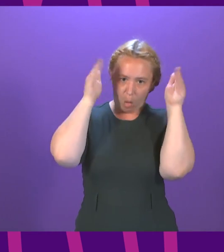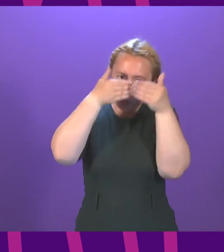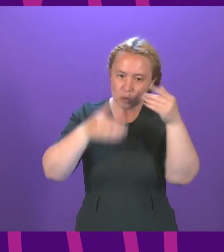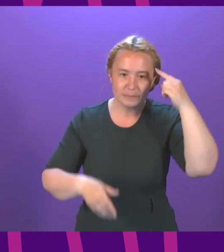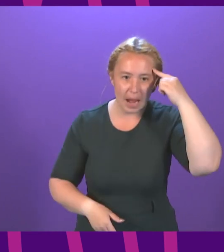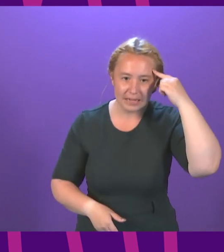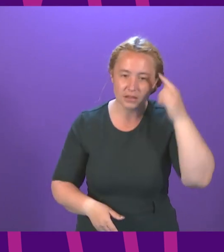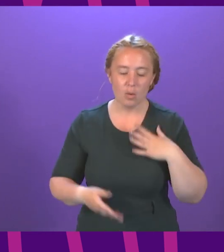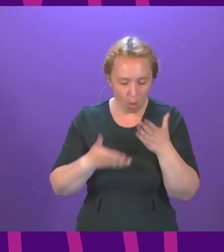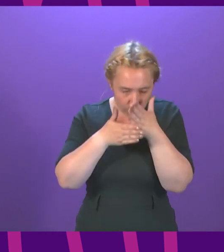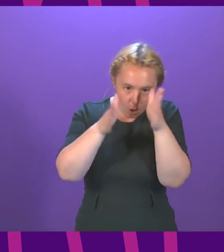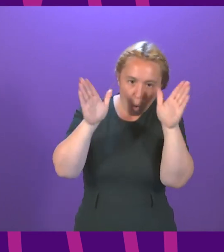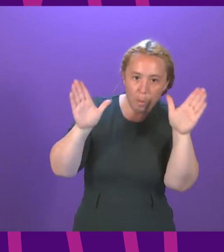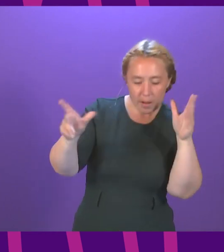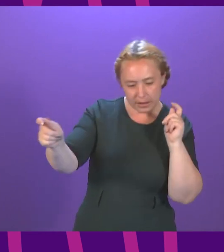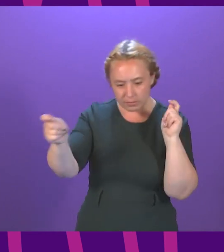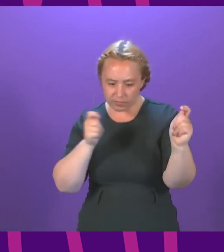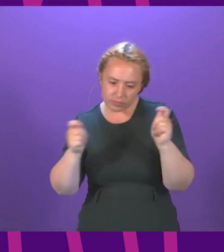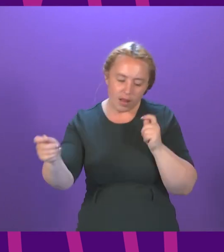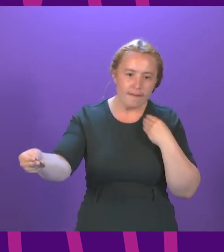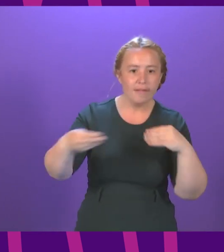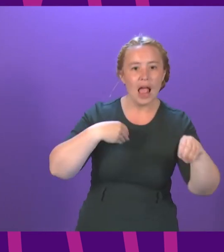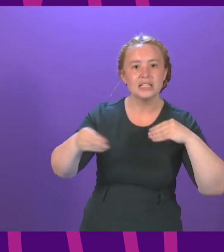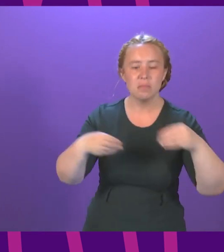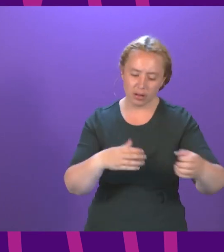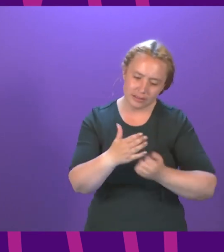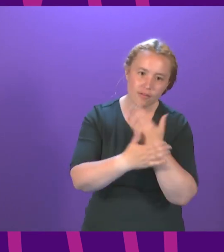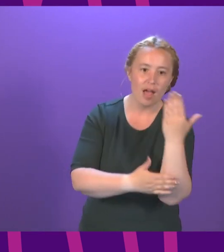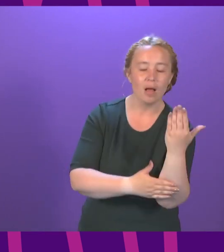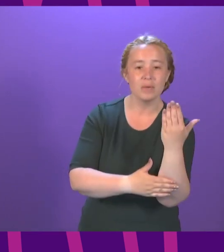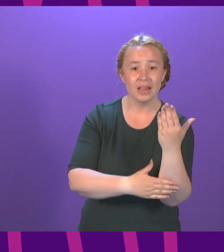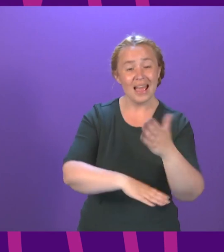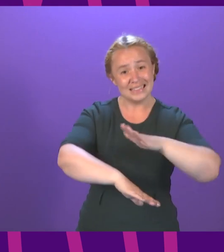updating and developing our approach. That takes time and it requires the best clinical approach,